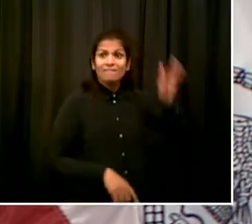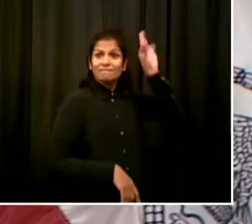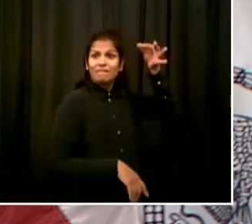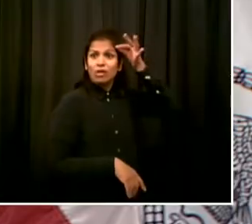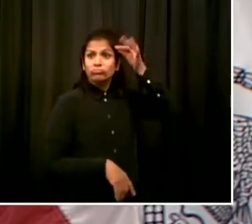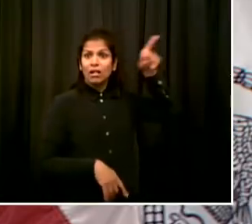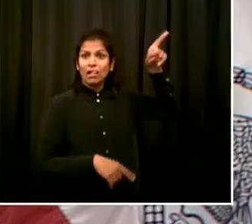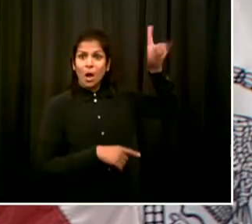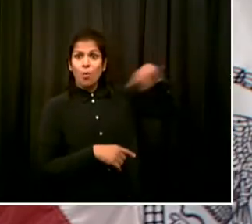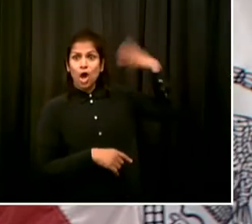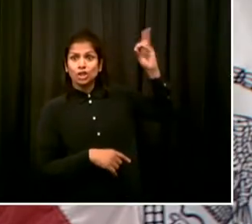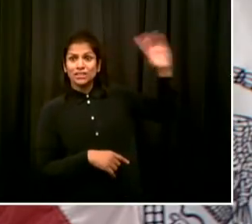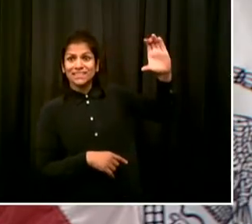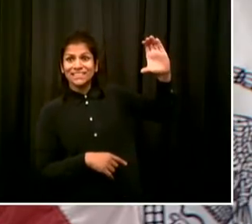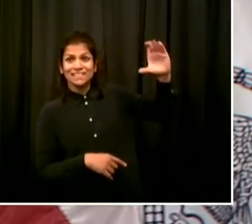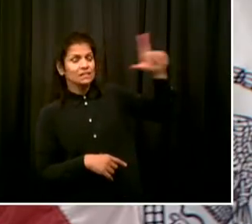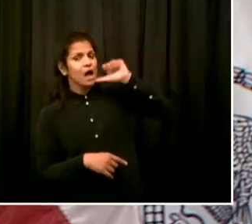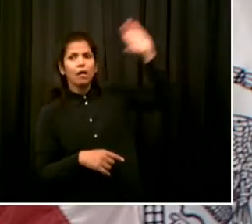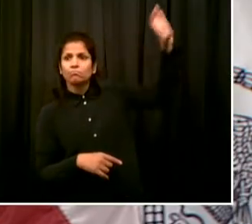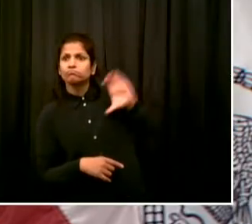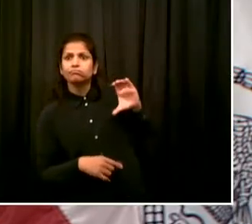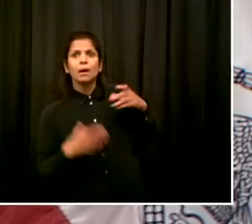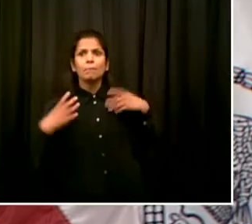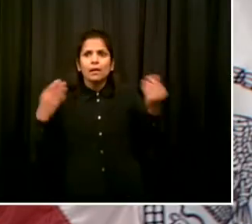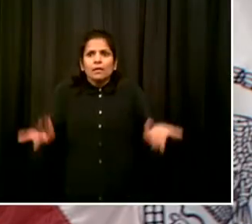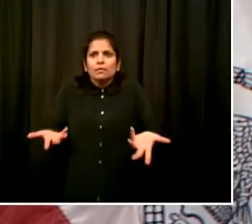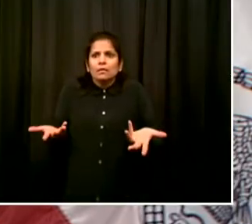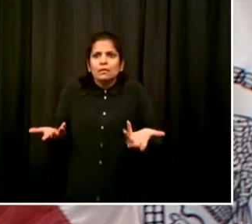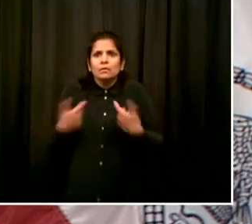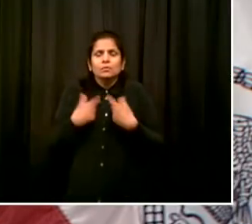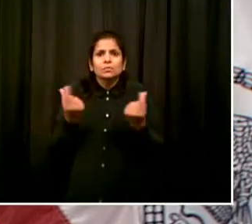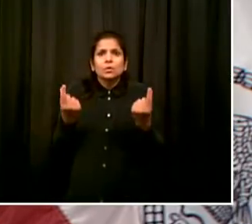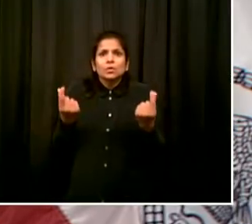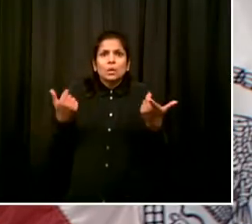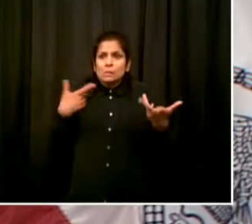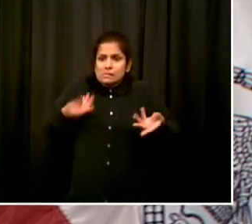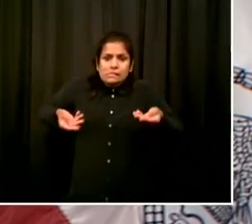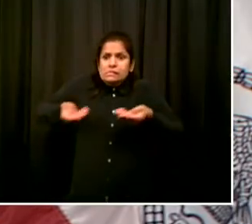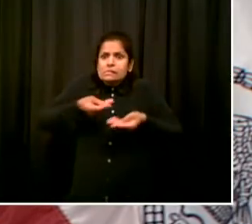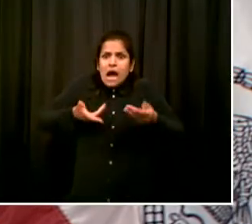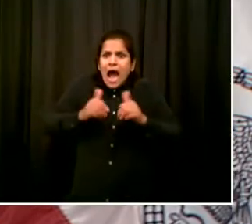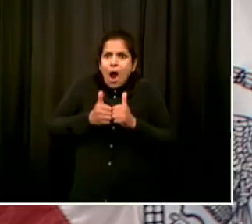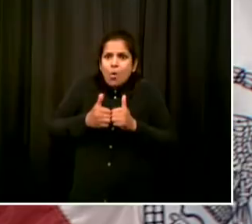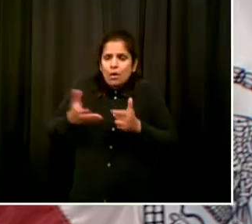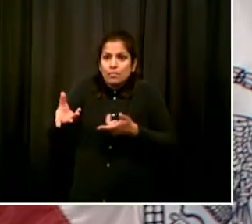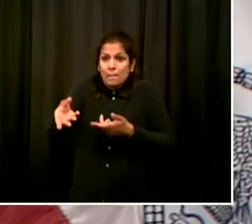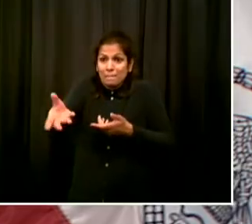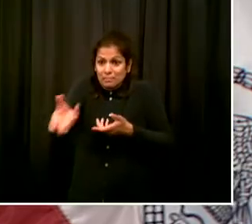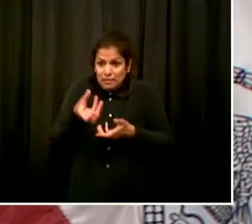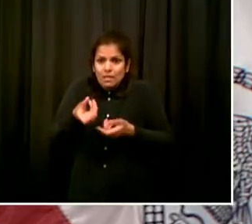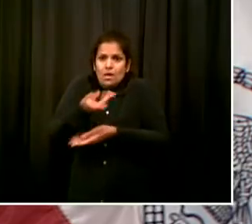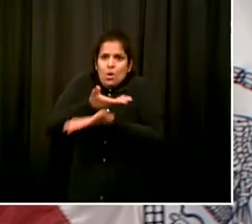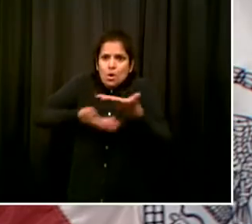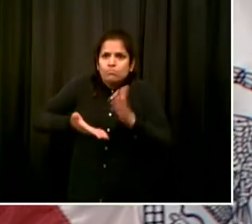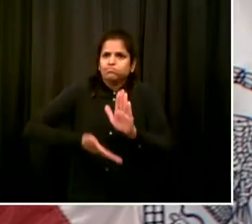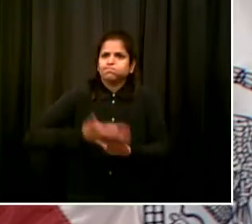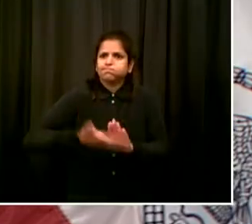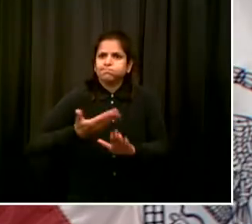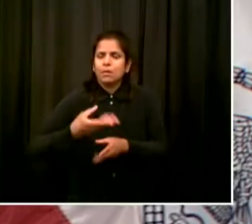AND I THINK WE DID STRIKE A FAIR BALANCE HEER. THE NEXT IS